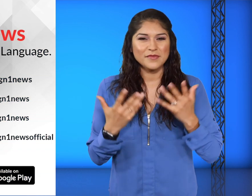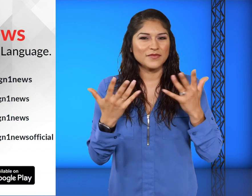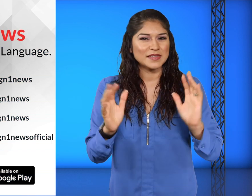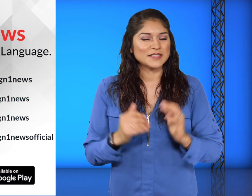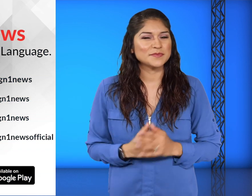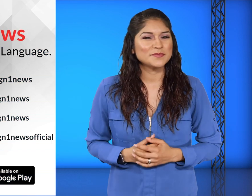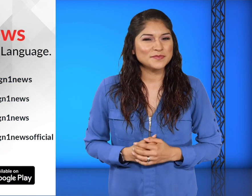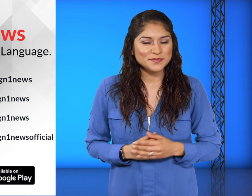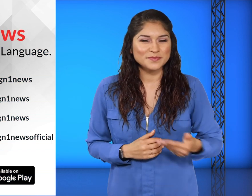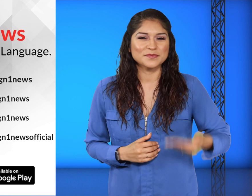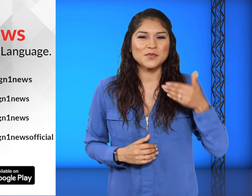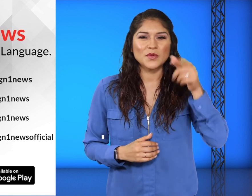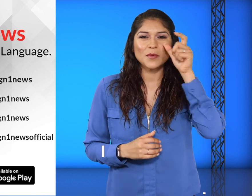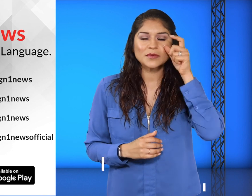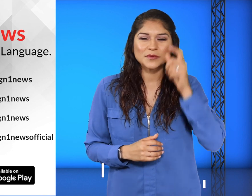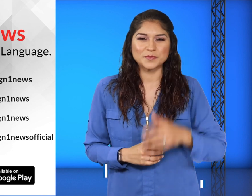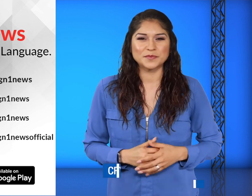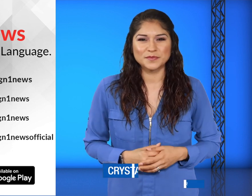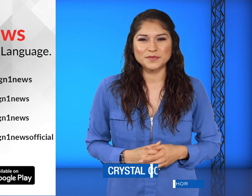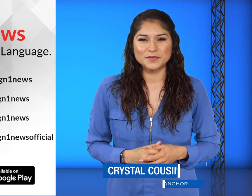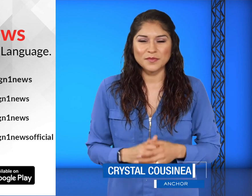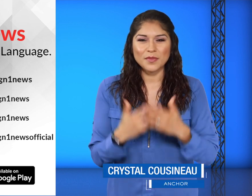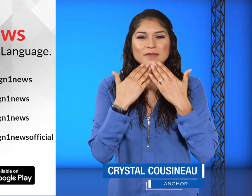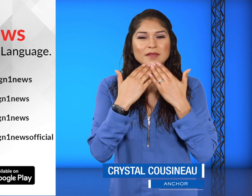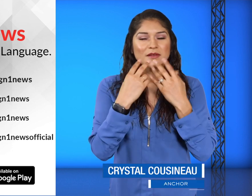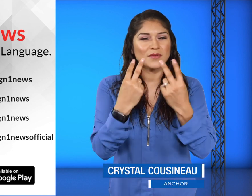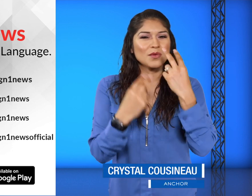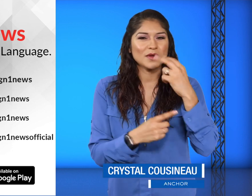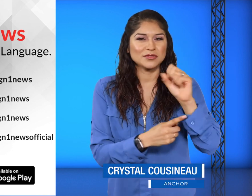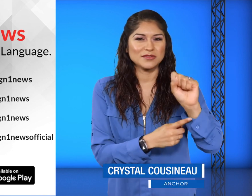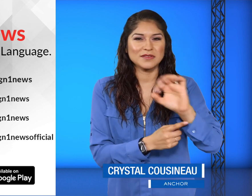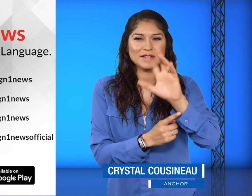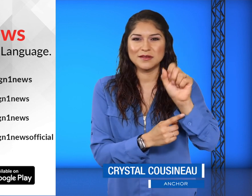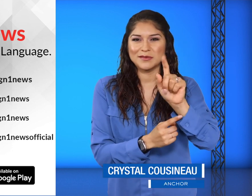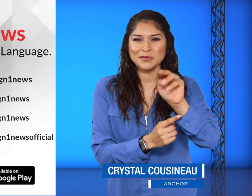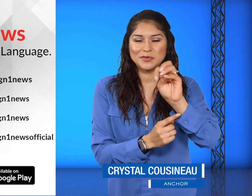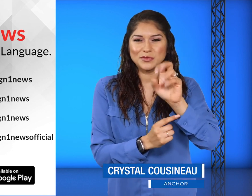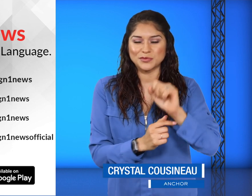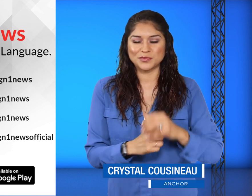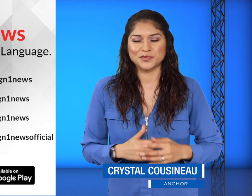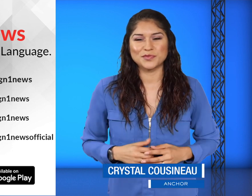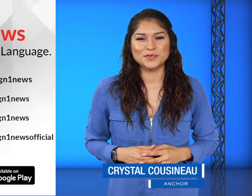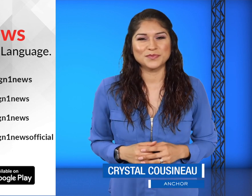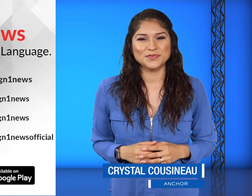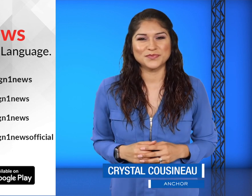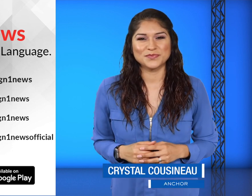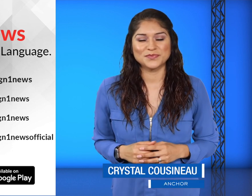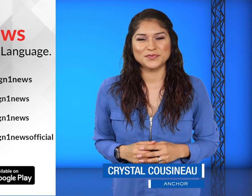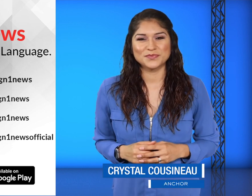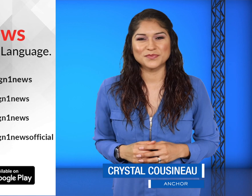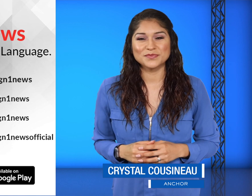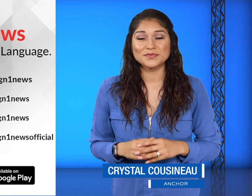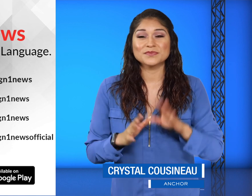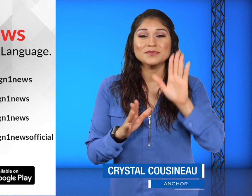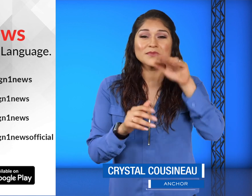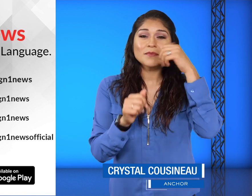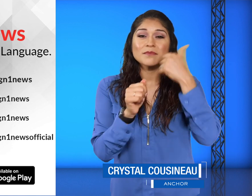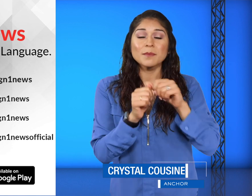And those are your top stories for today. I'm Crystal Cousineau. Thank you for watching Sign1News.